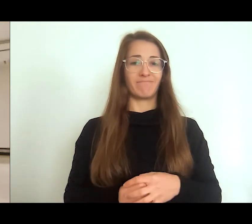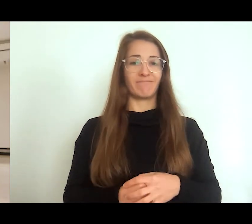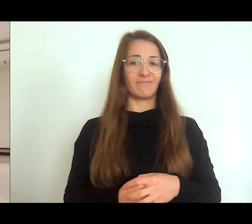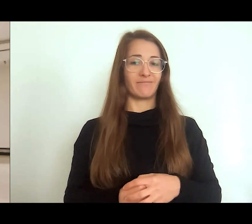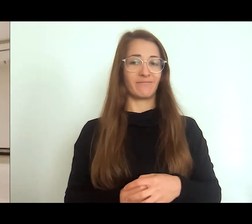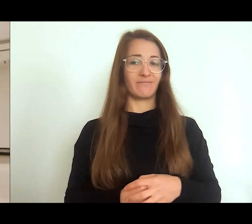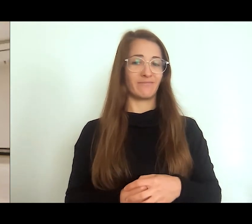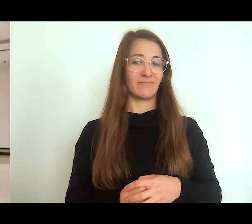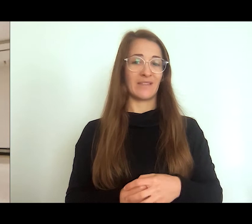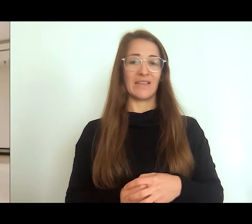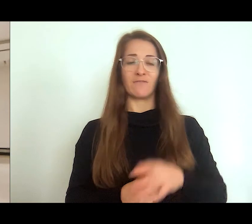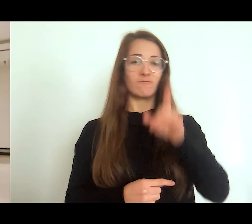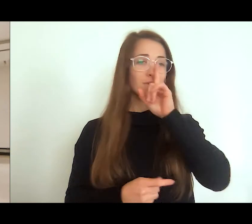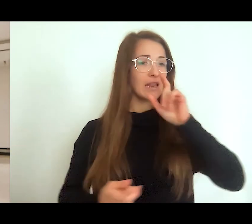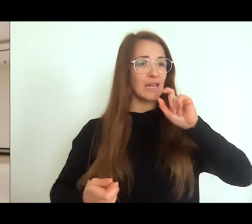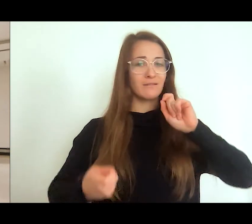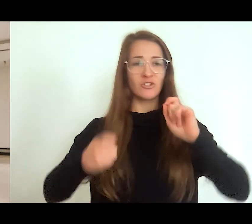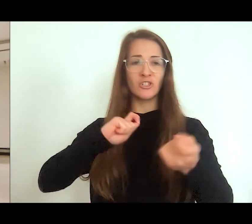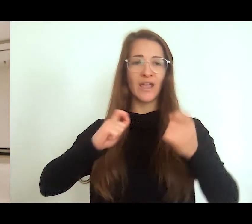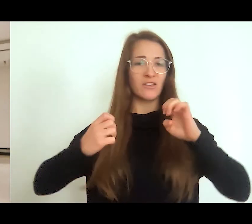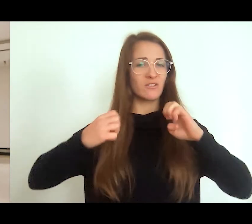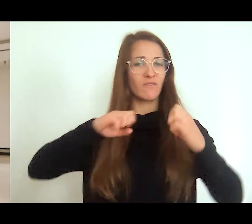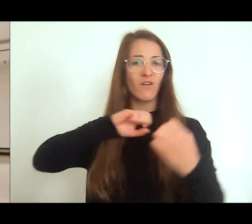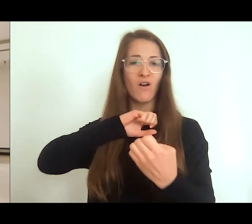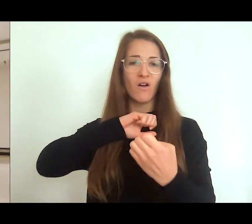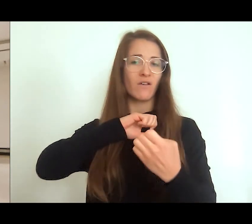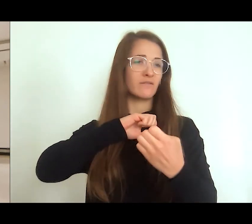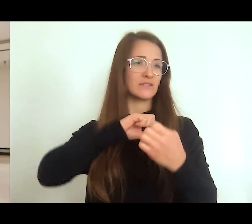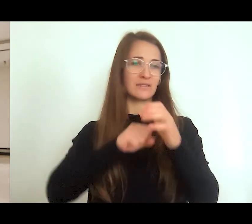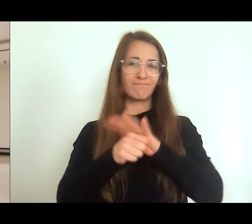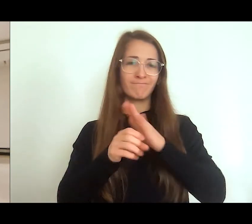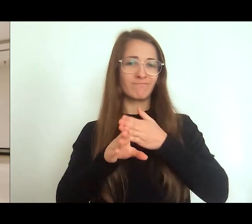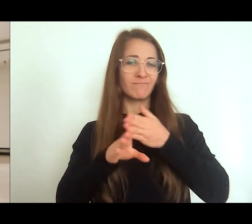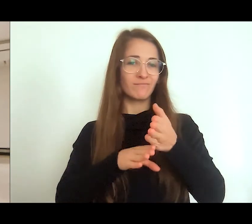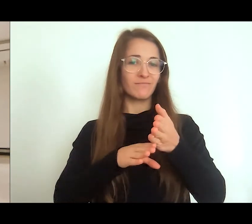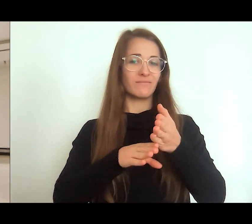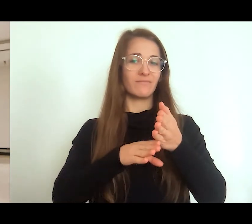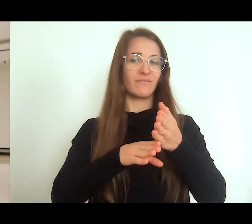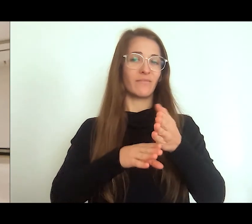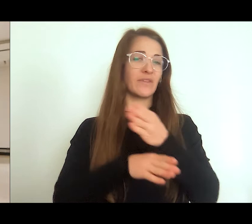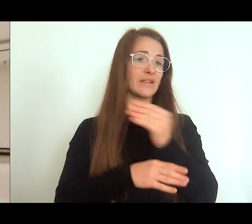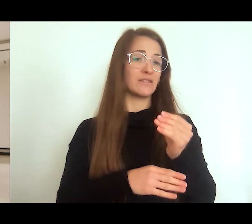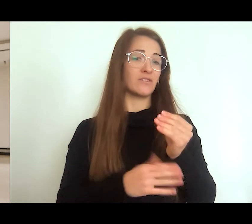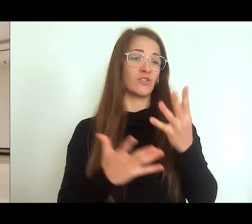AND THAT IT IS EVER EVOLVING AREA OF WORK.